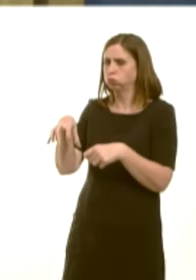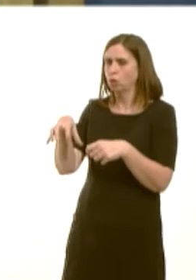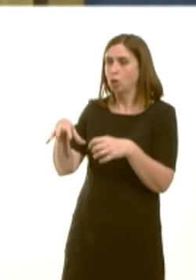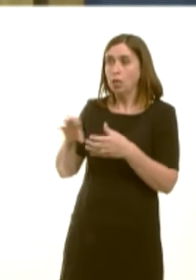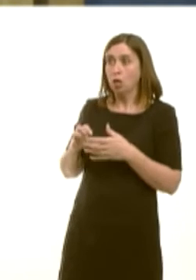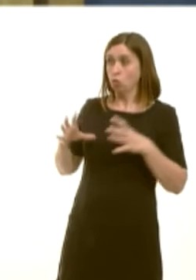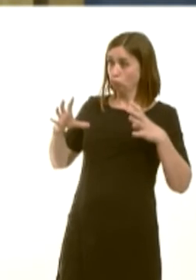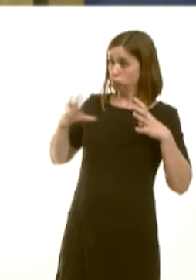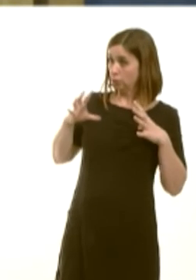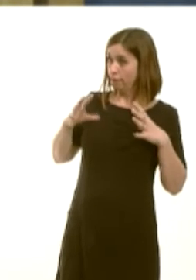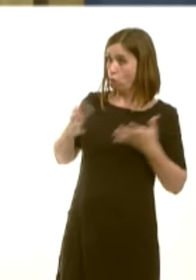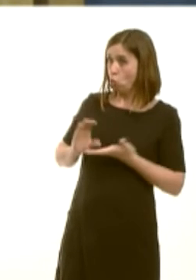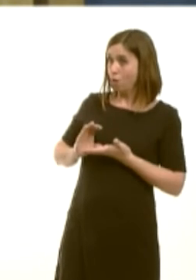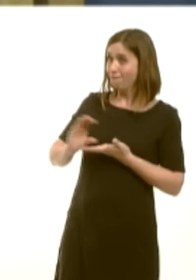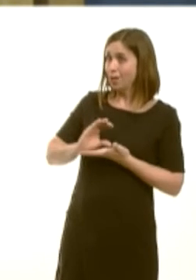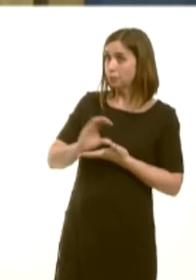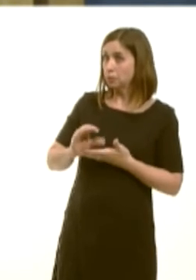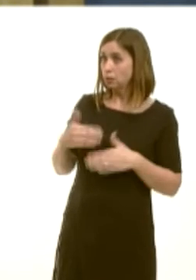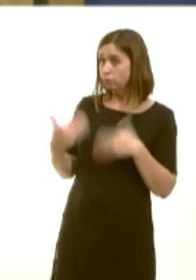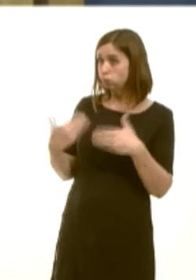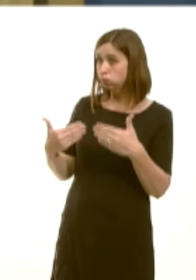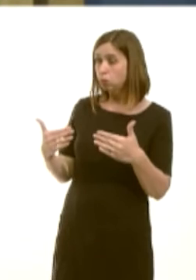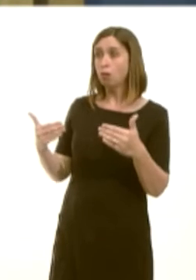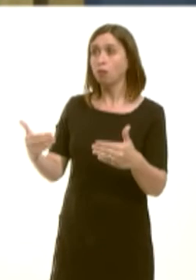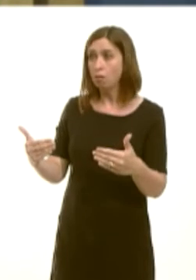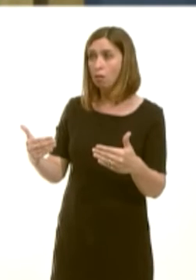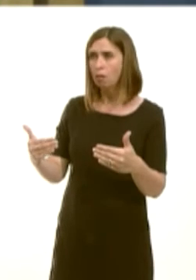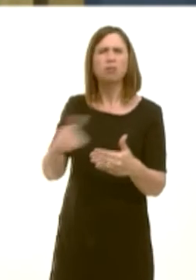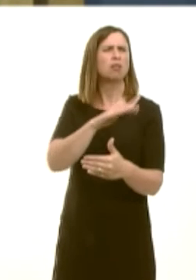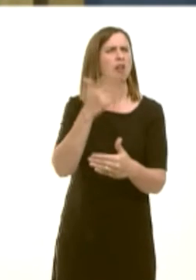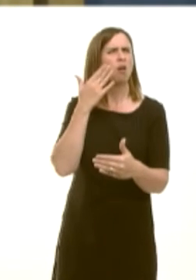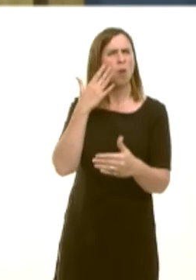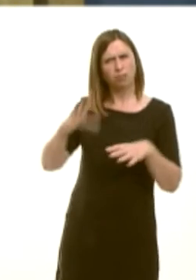Mohammad Asghar: Will the First Minister advise when these preparation works are due to be